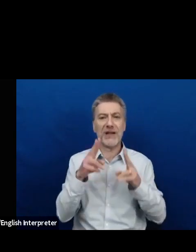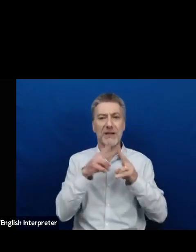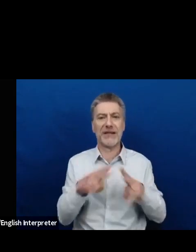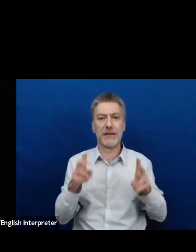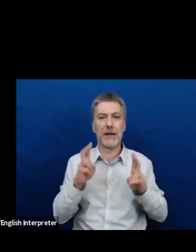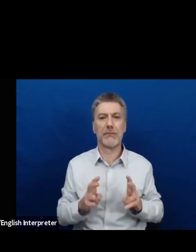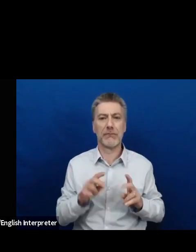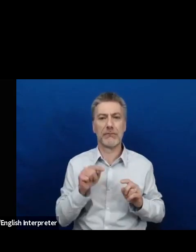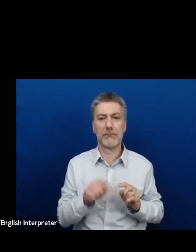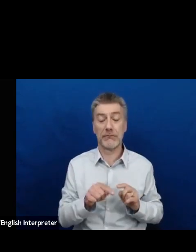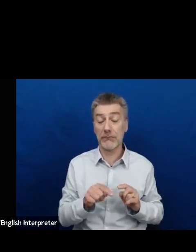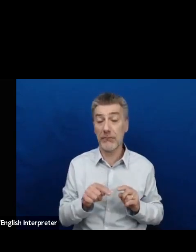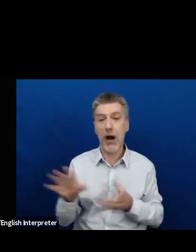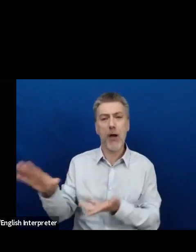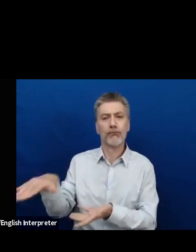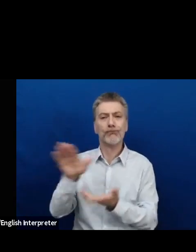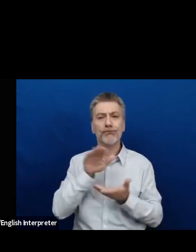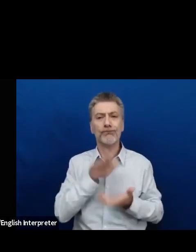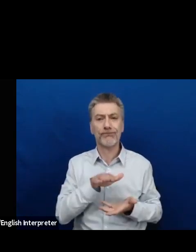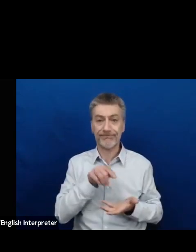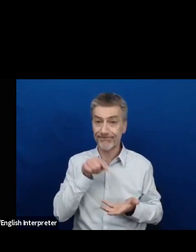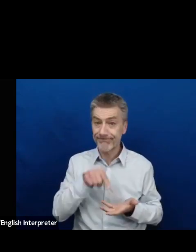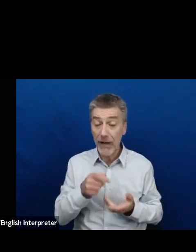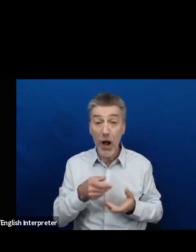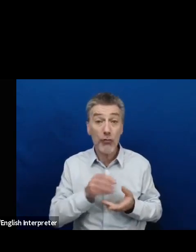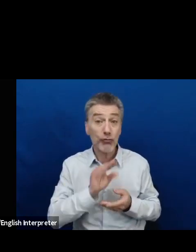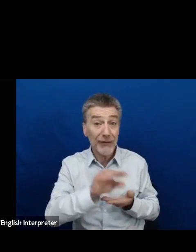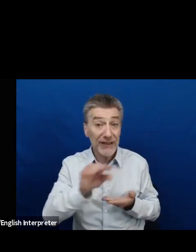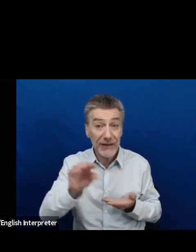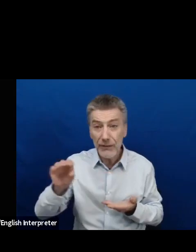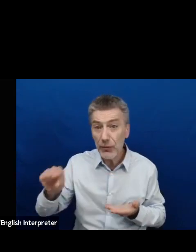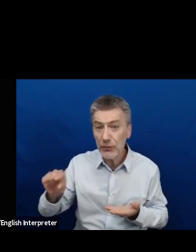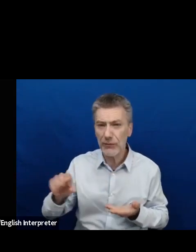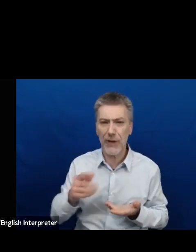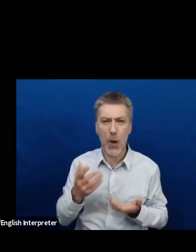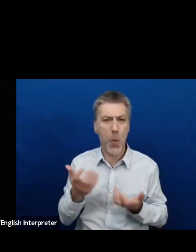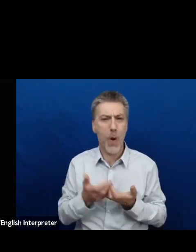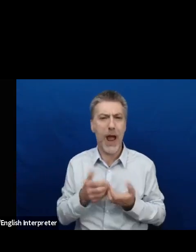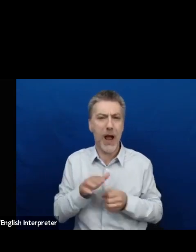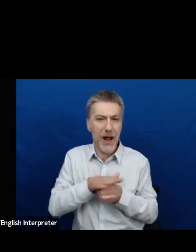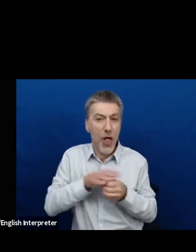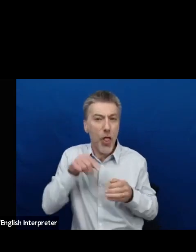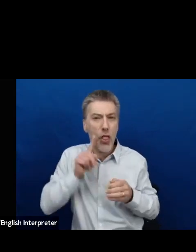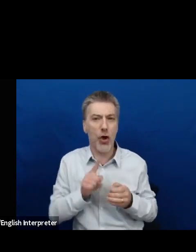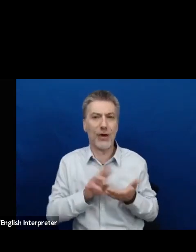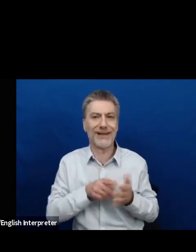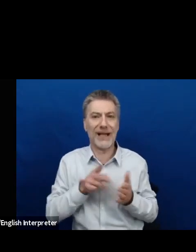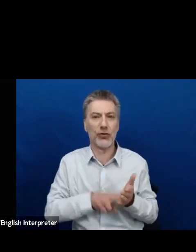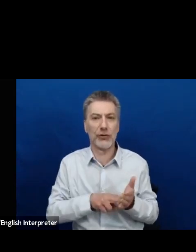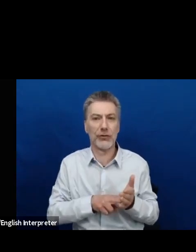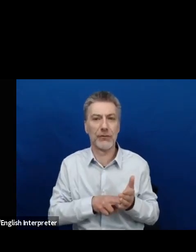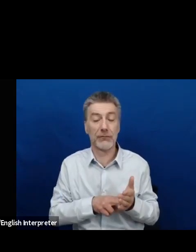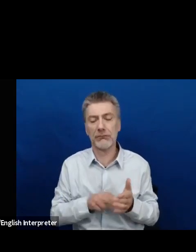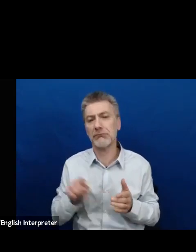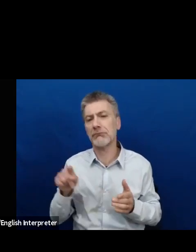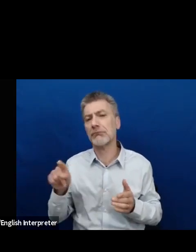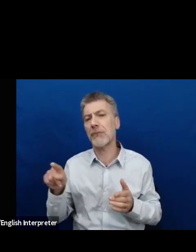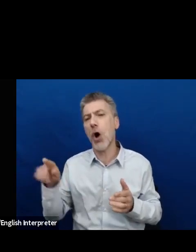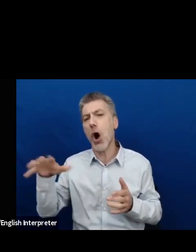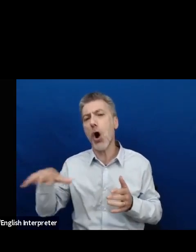of a nation out of a M pee rial past involves the removal of some out of the member of polity at the